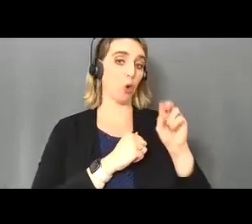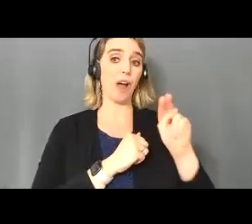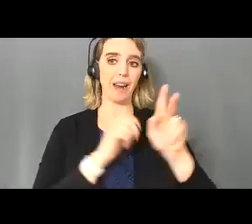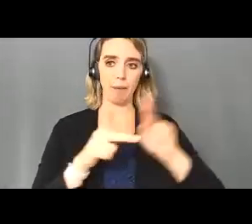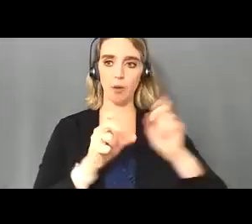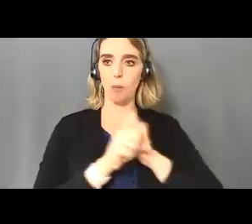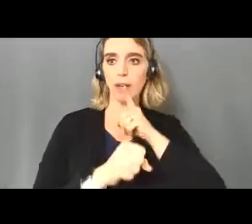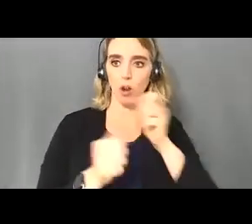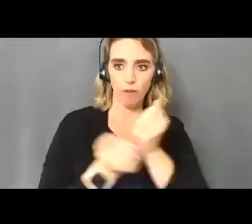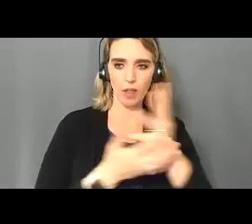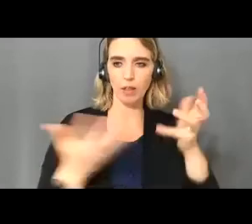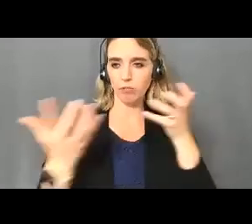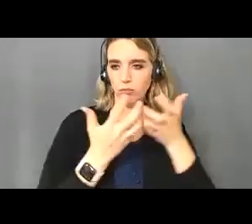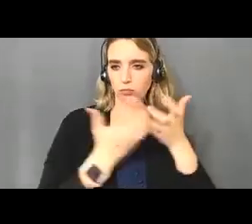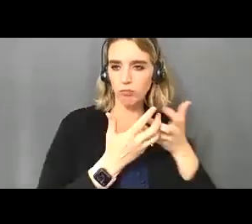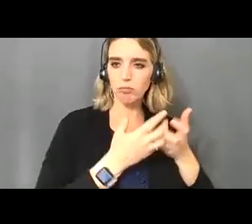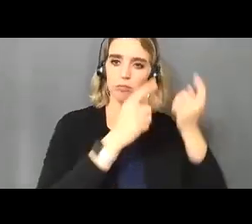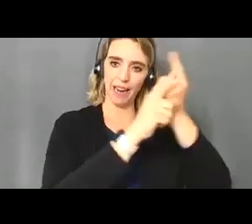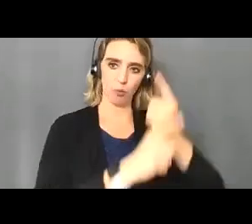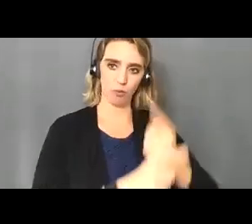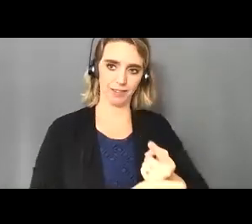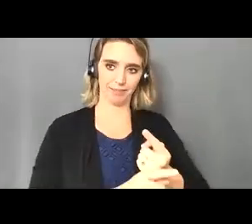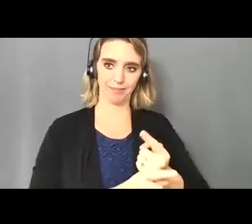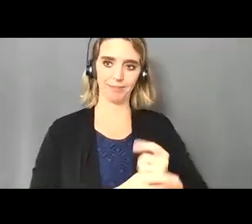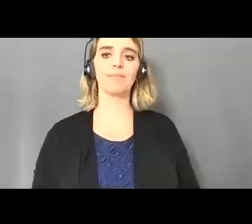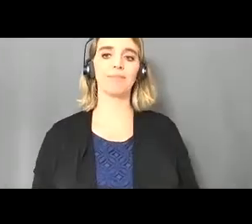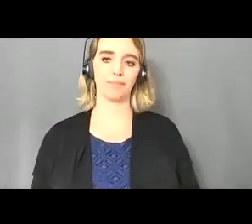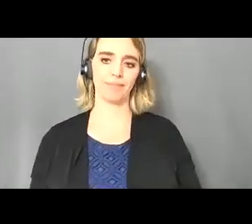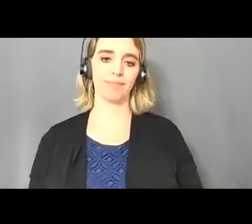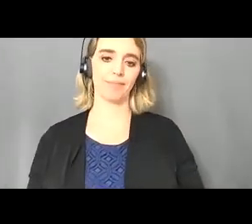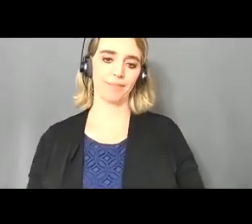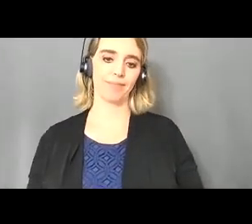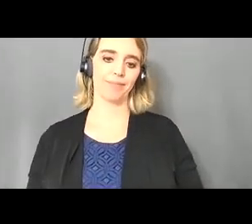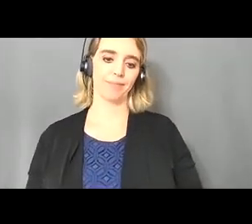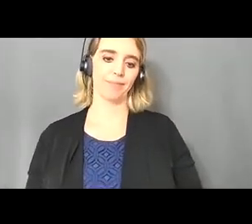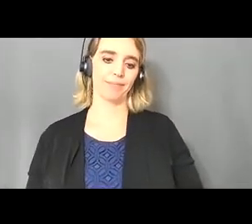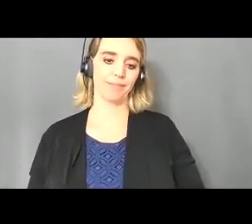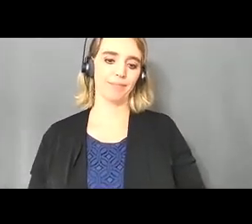that their information was credible and meaningful.